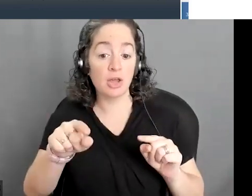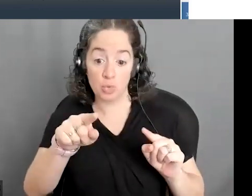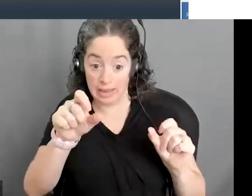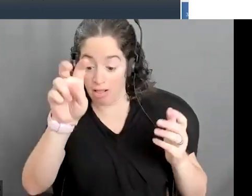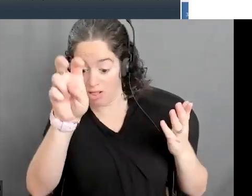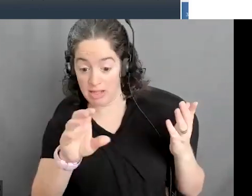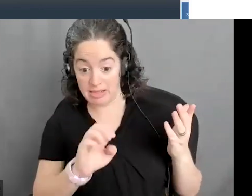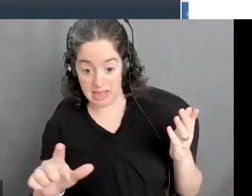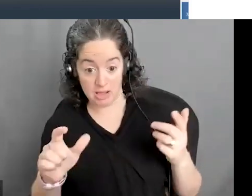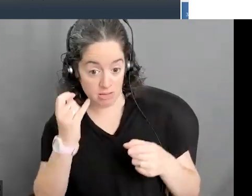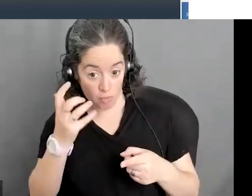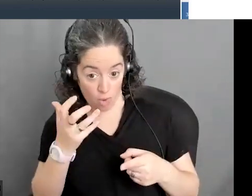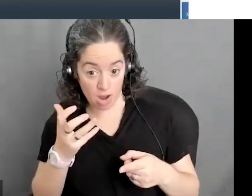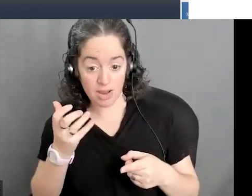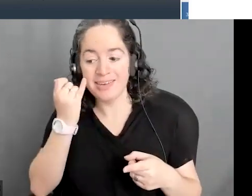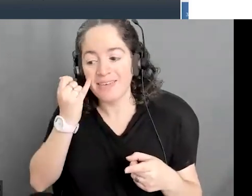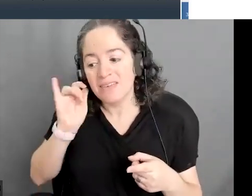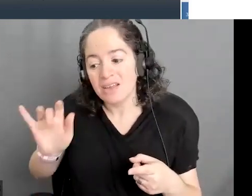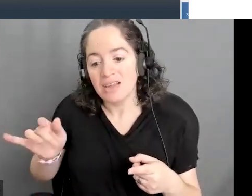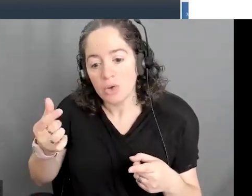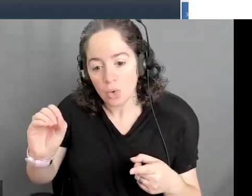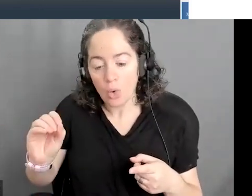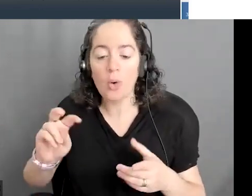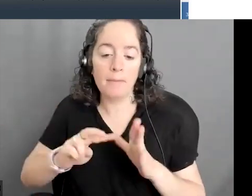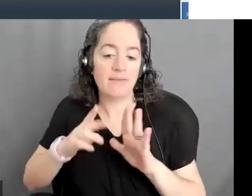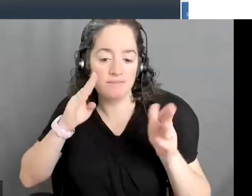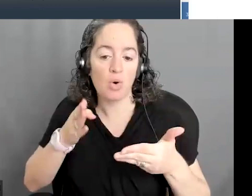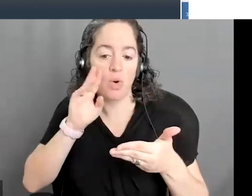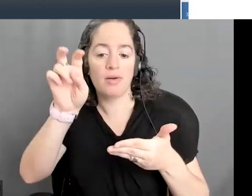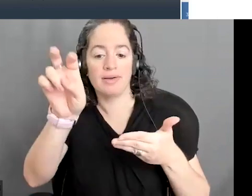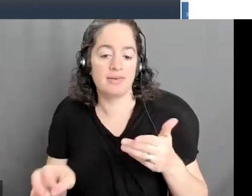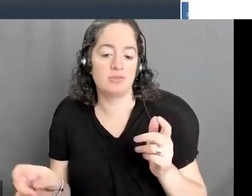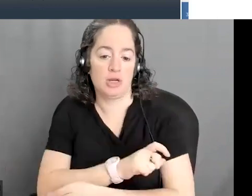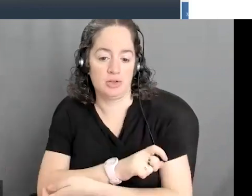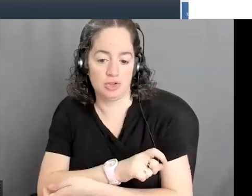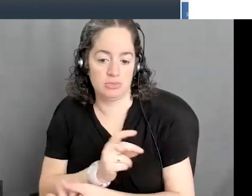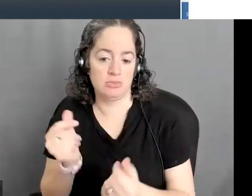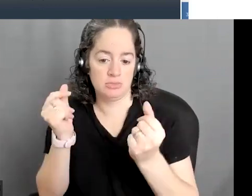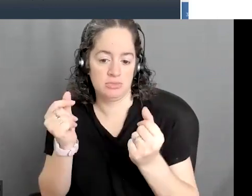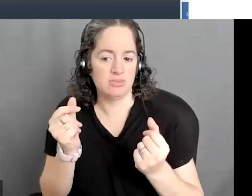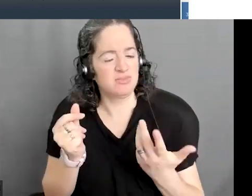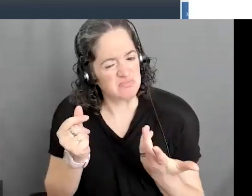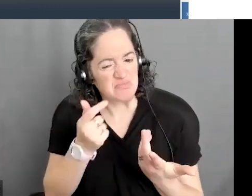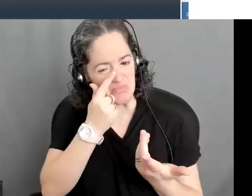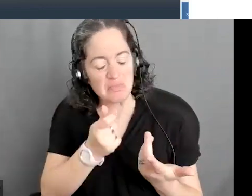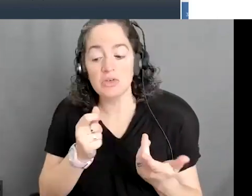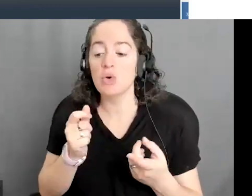then their focus will change. They're forewarned that it's going to happen. Watch what happens when I land on the go button.